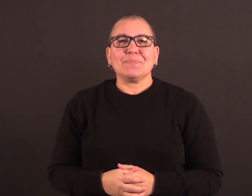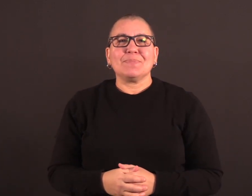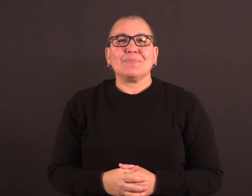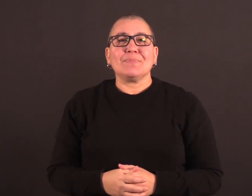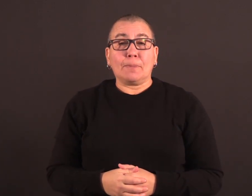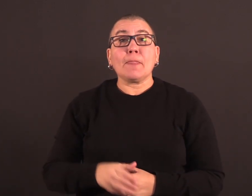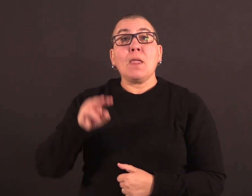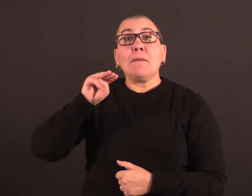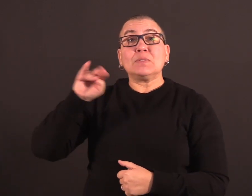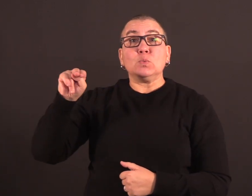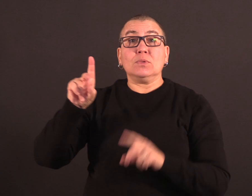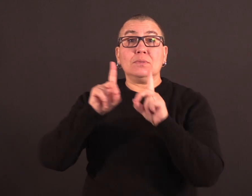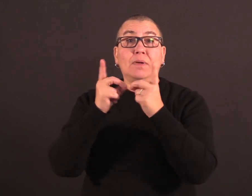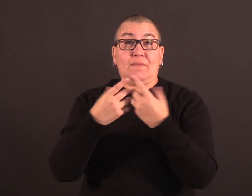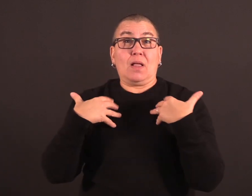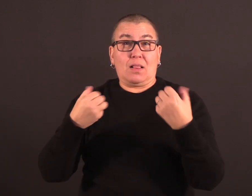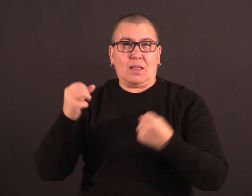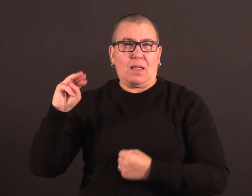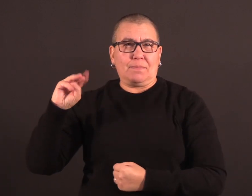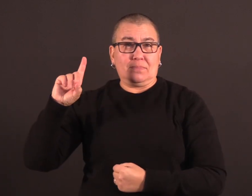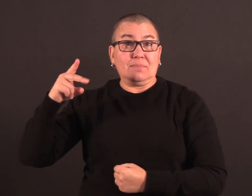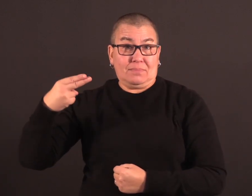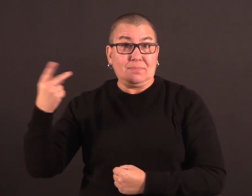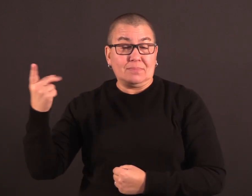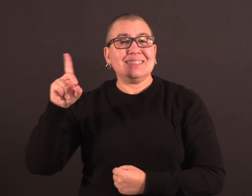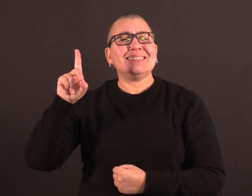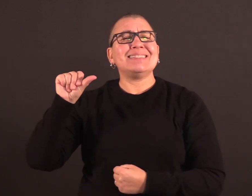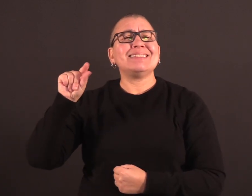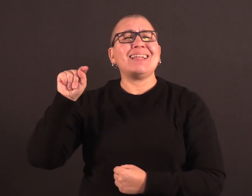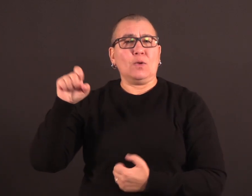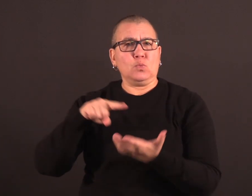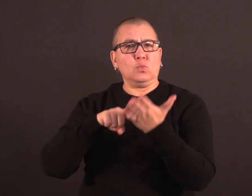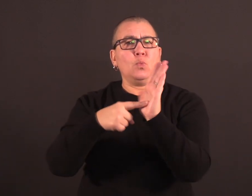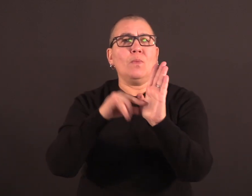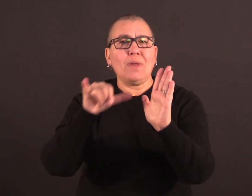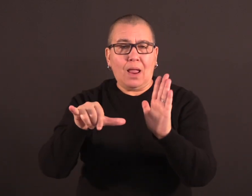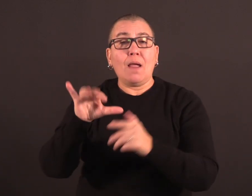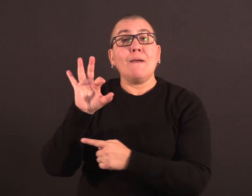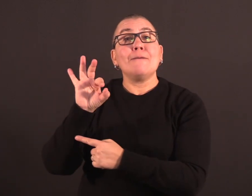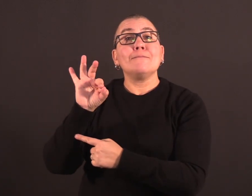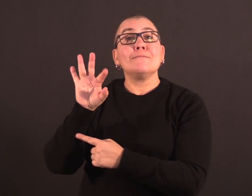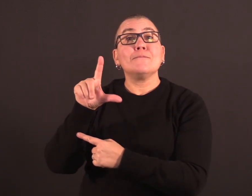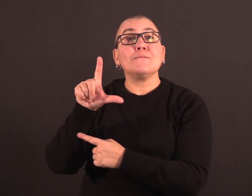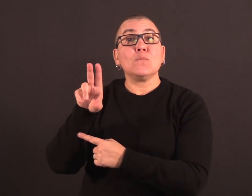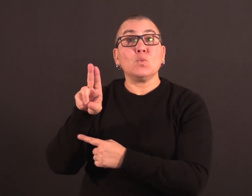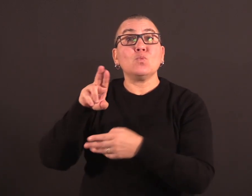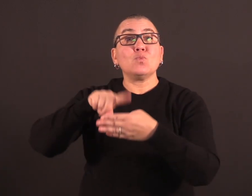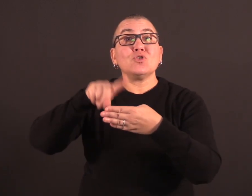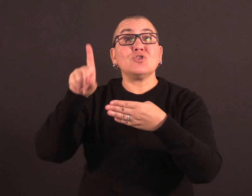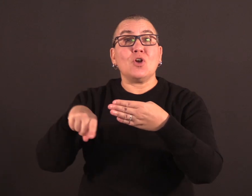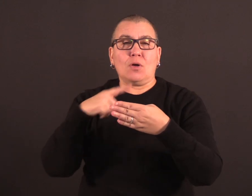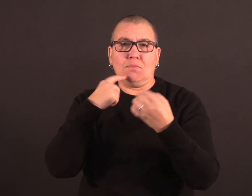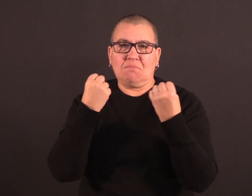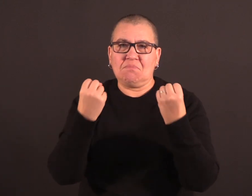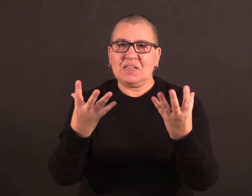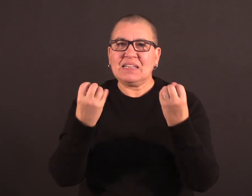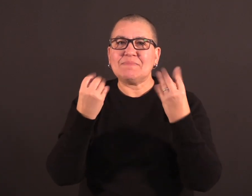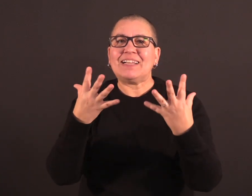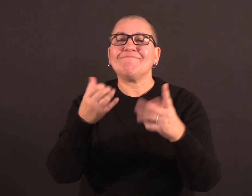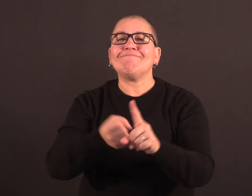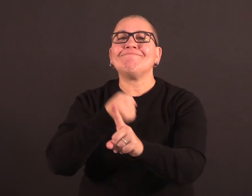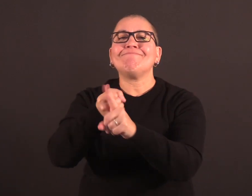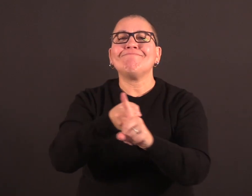rates reached over 20 per 100,000 among both Black and Indigenous Minnesotans, compared to nine per